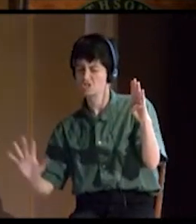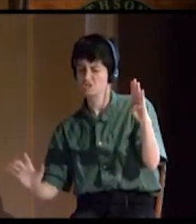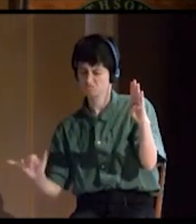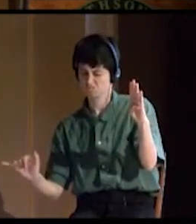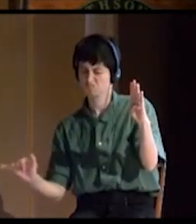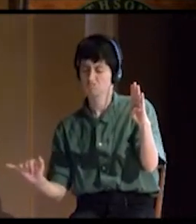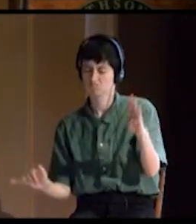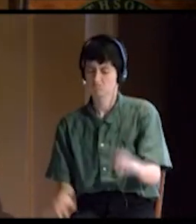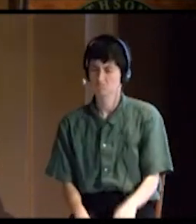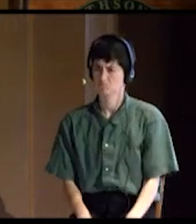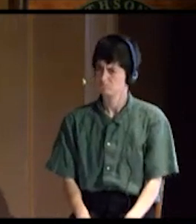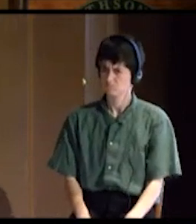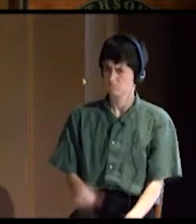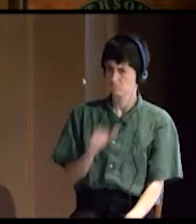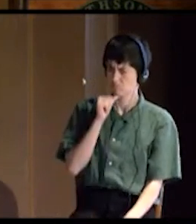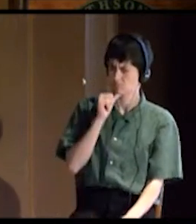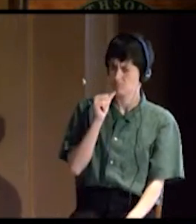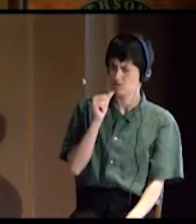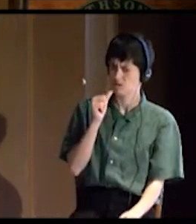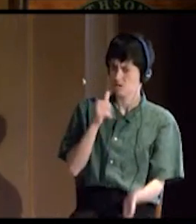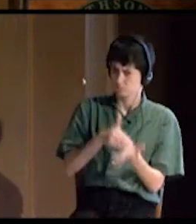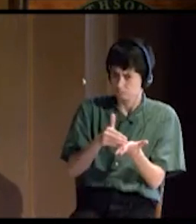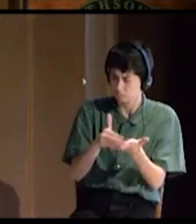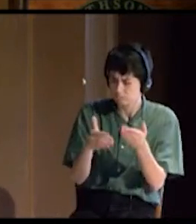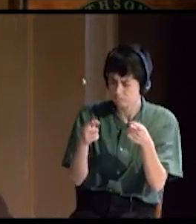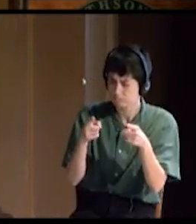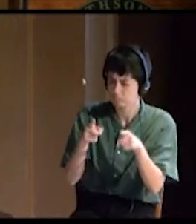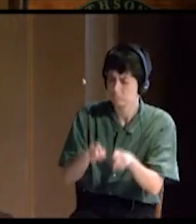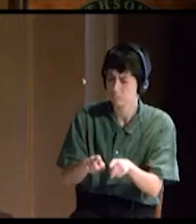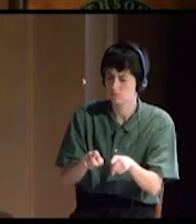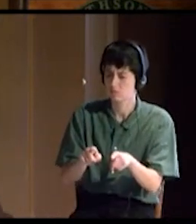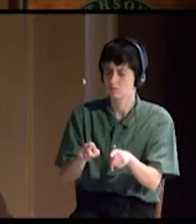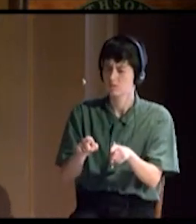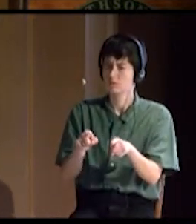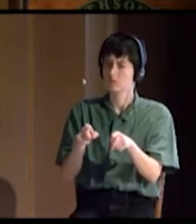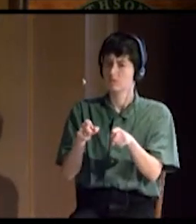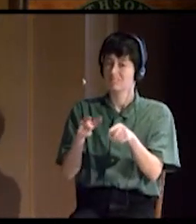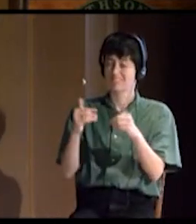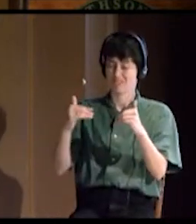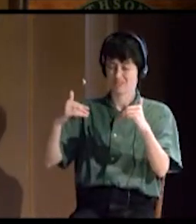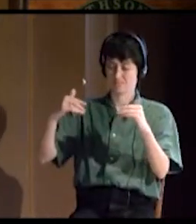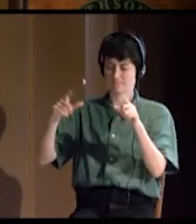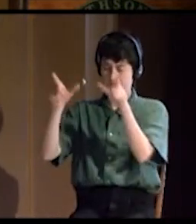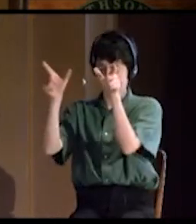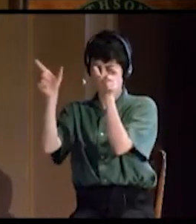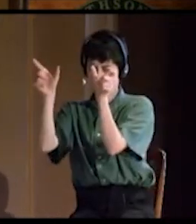that the tropical to temperate transition happened in the top half of the tree. Essentially, this genus has both adapted